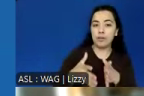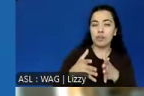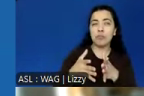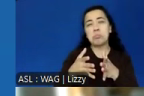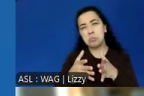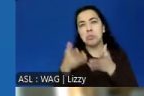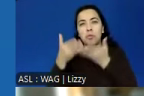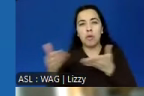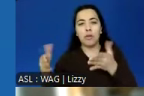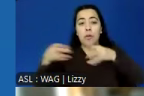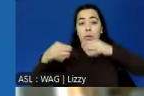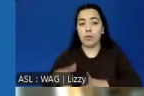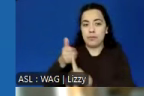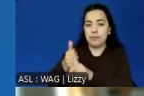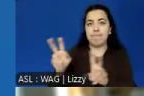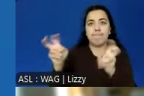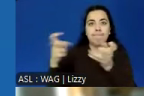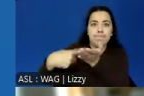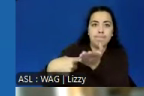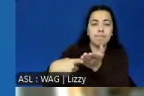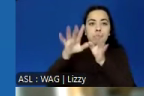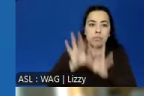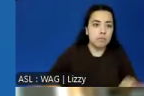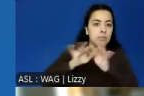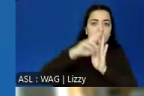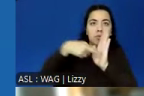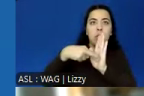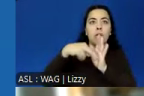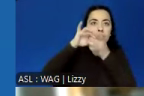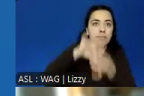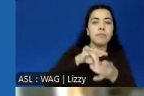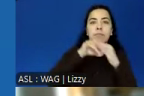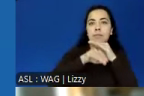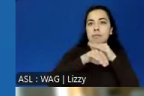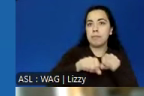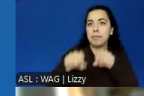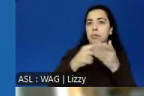Crucial Roles in an Accessibility Program. But before we begin, we have a few general